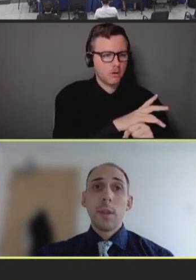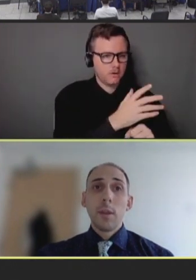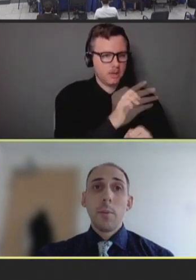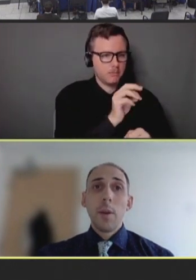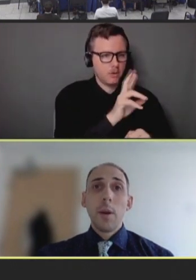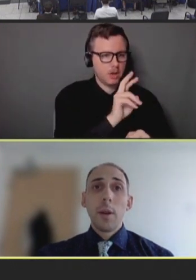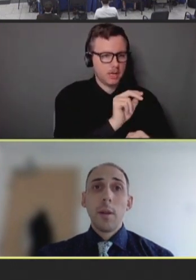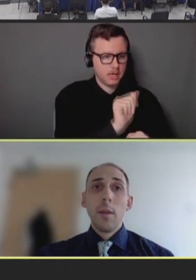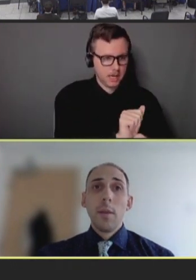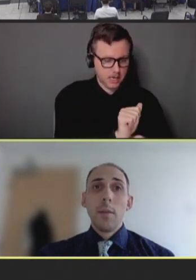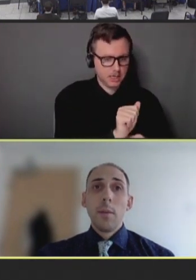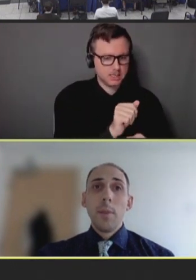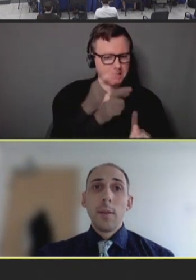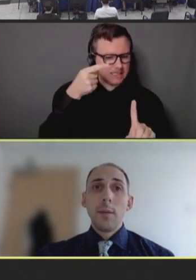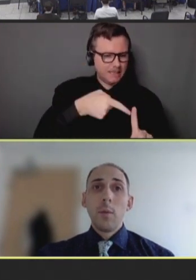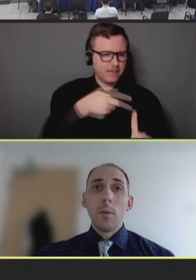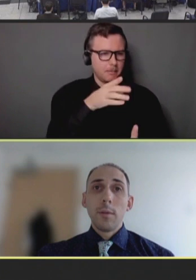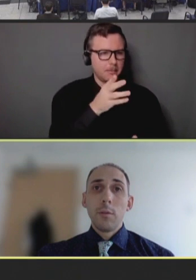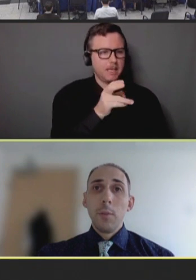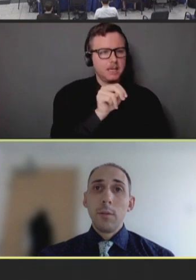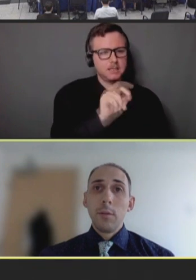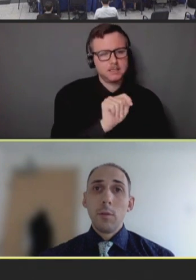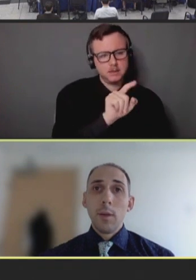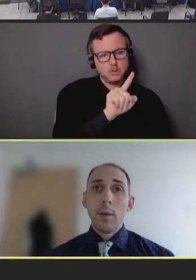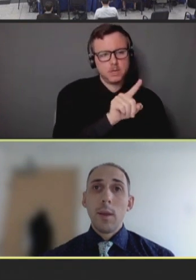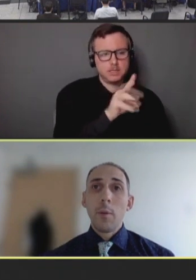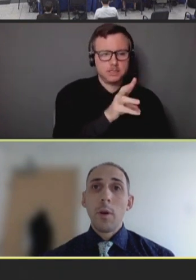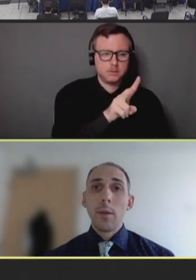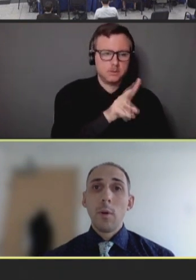comparing the BNT162b2 and mRNA-1273 vaccines.